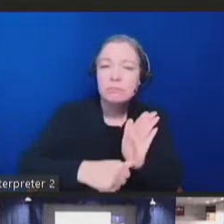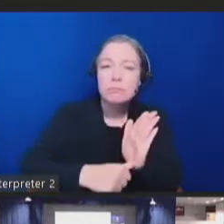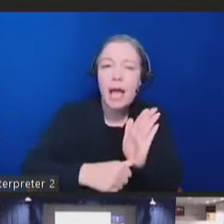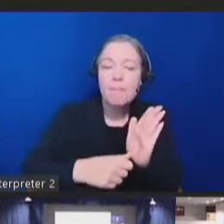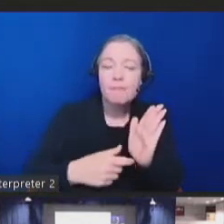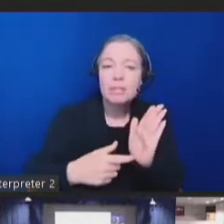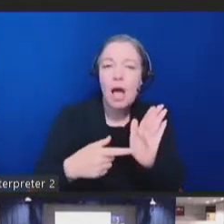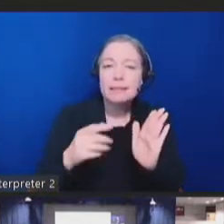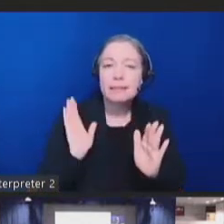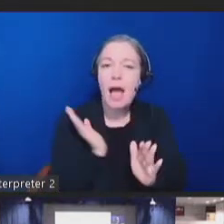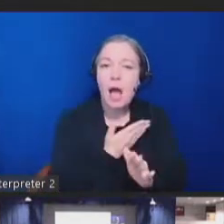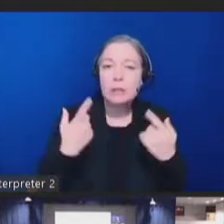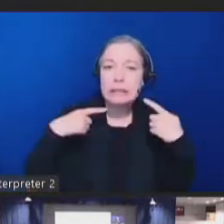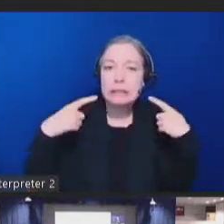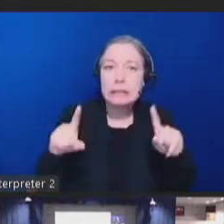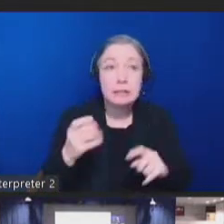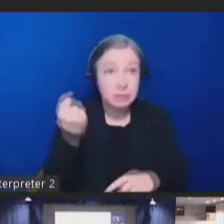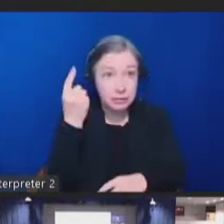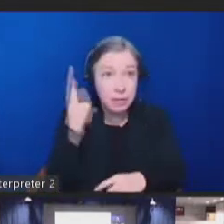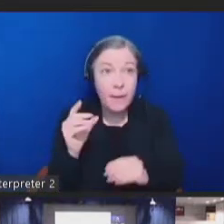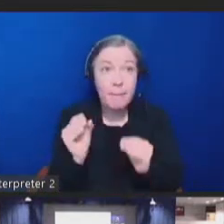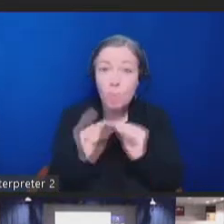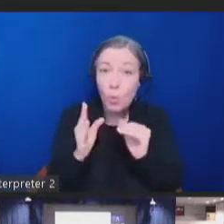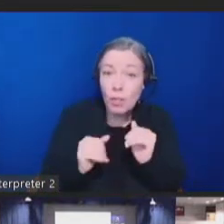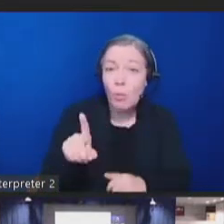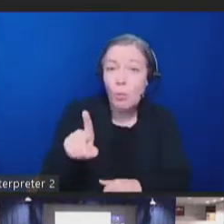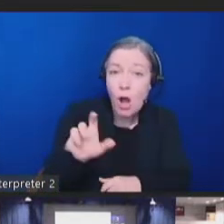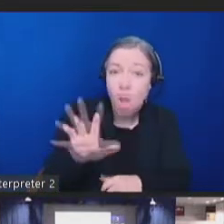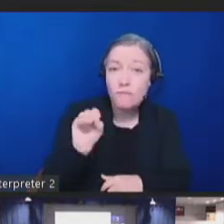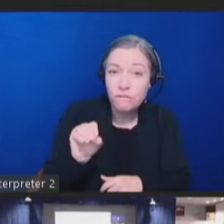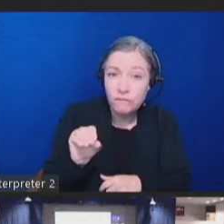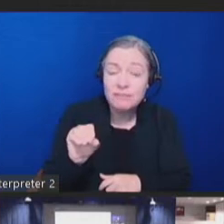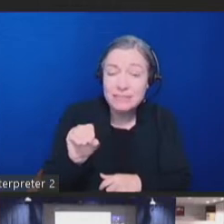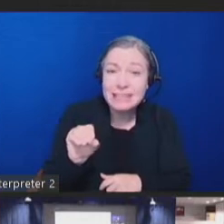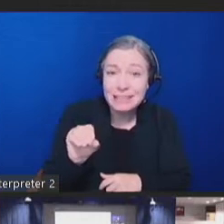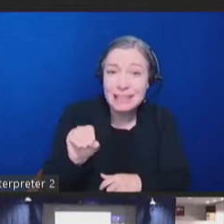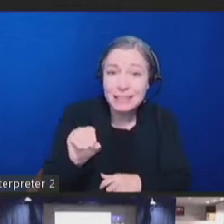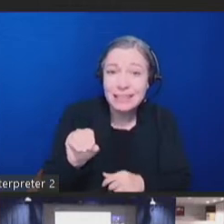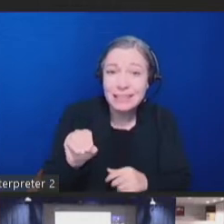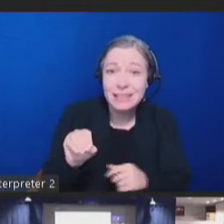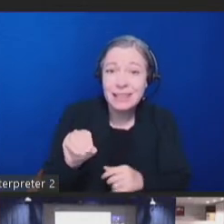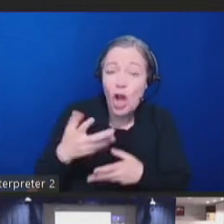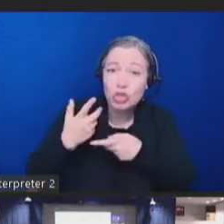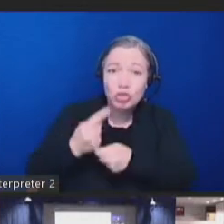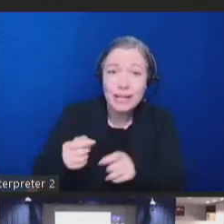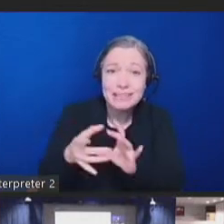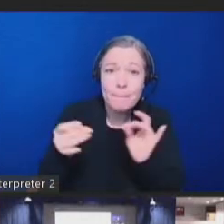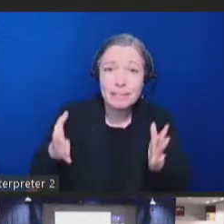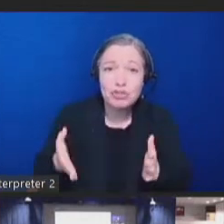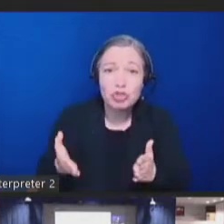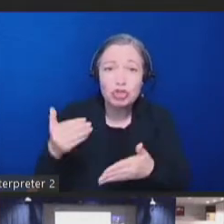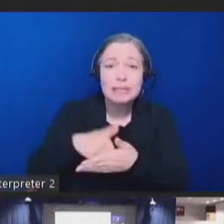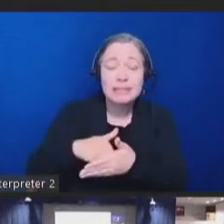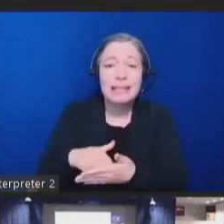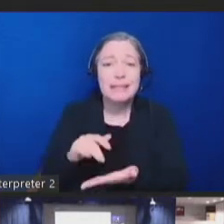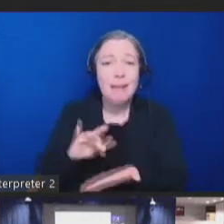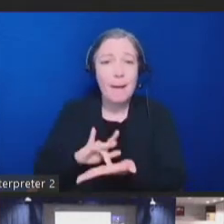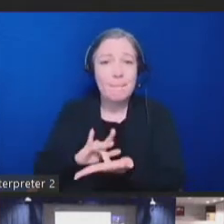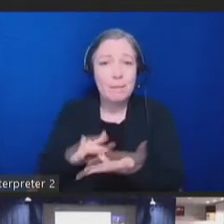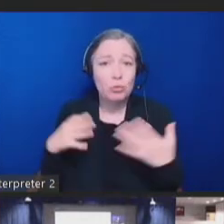we worked with more than 150 trusted messengers, primarily in the medical space. We launched over